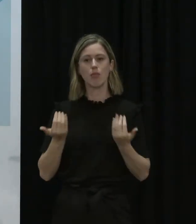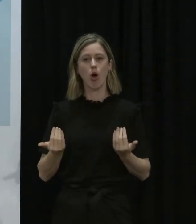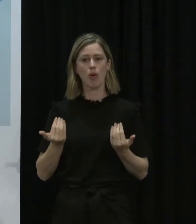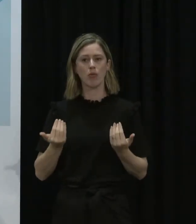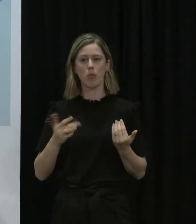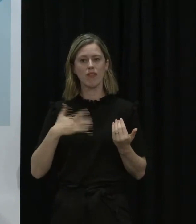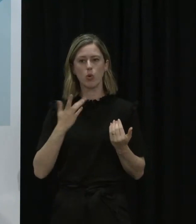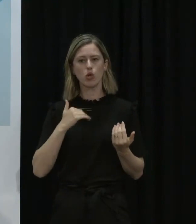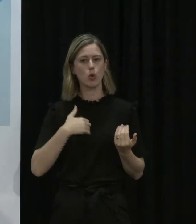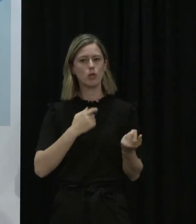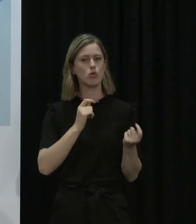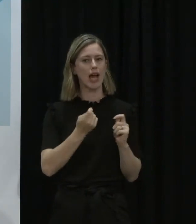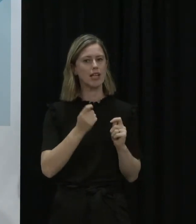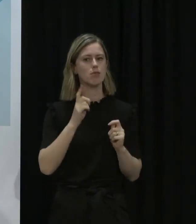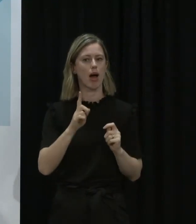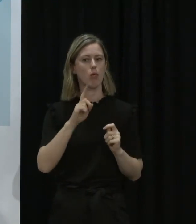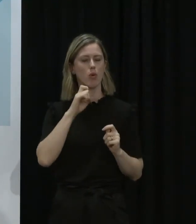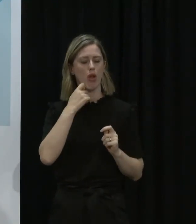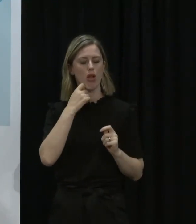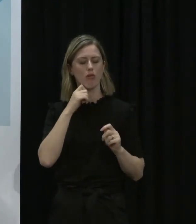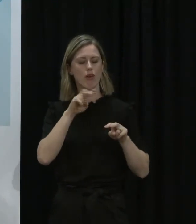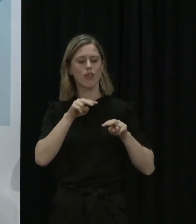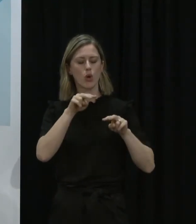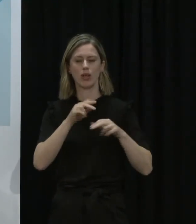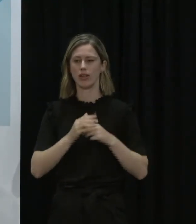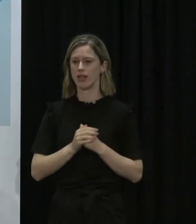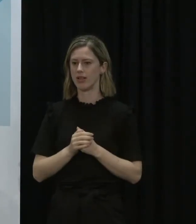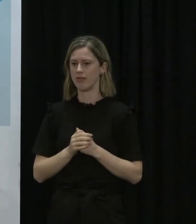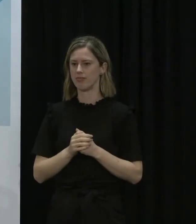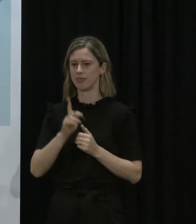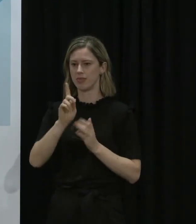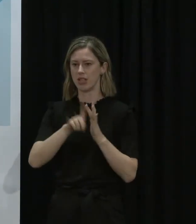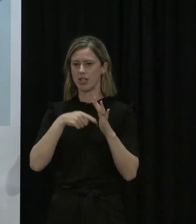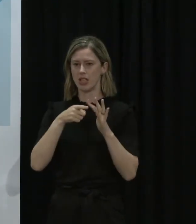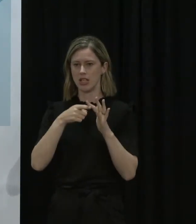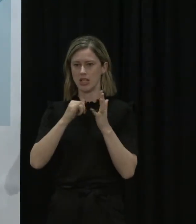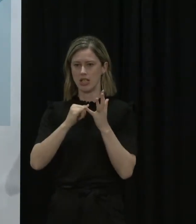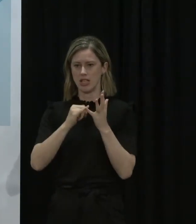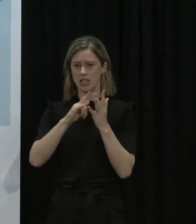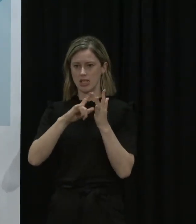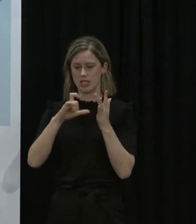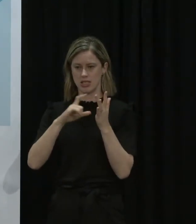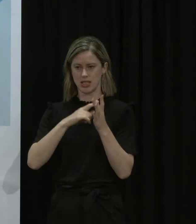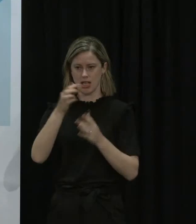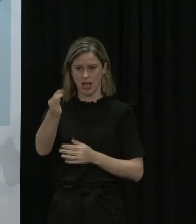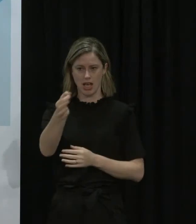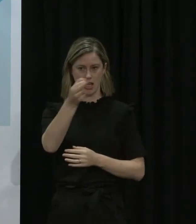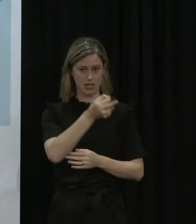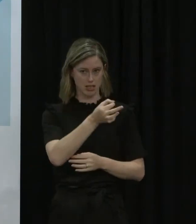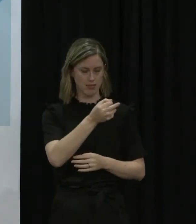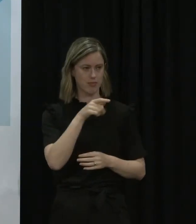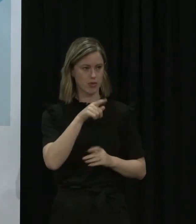the current length of stay and the testing regime. At this stage we are not advising anything in particular but we